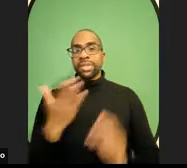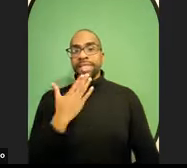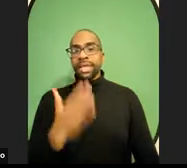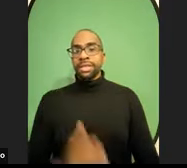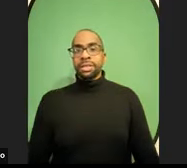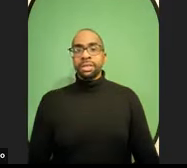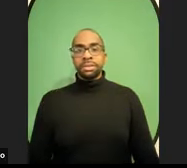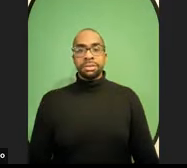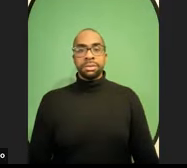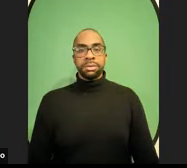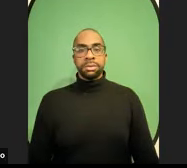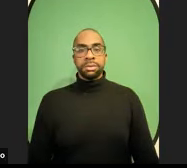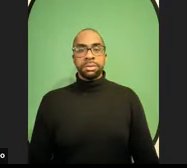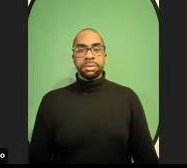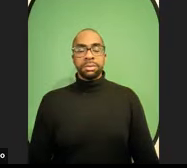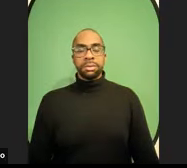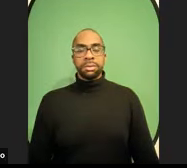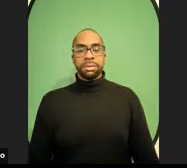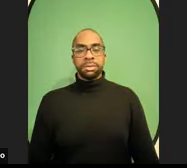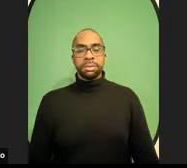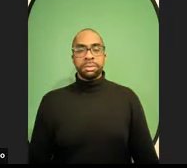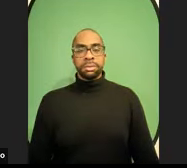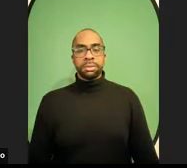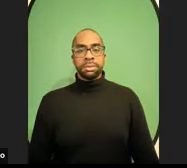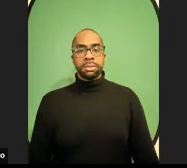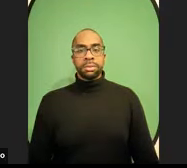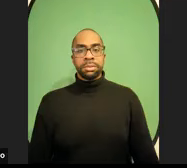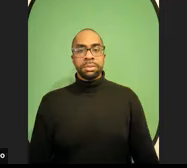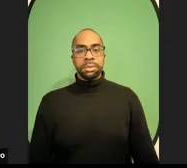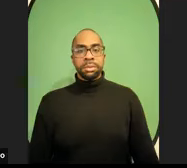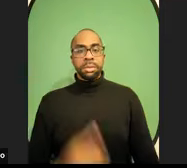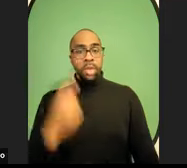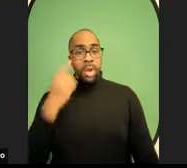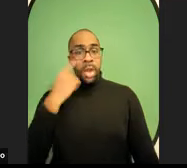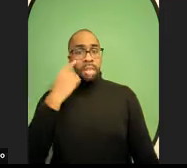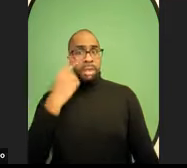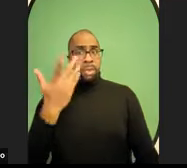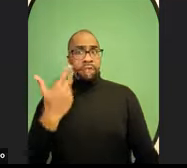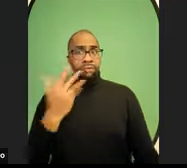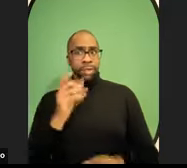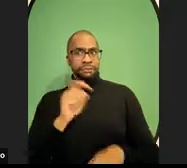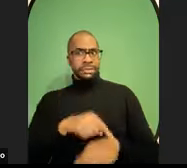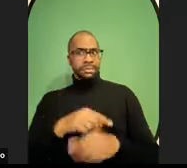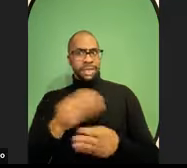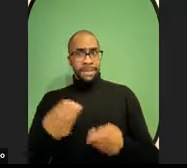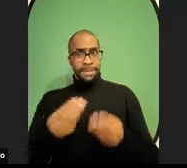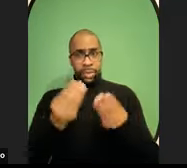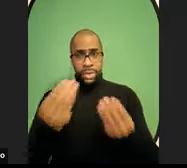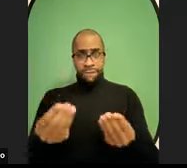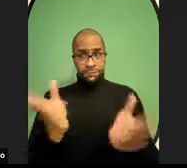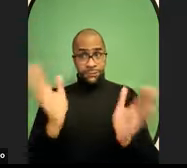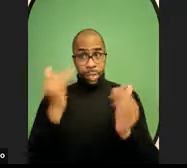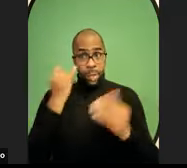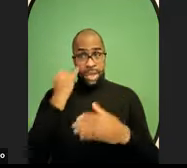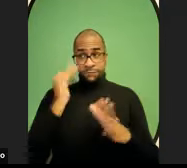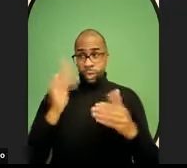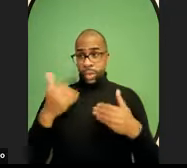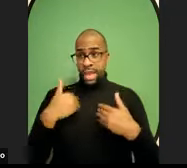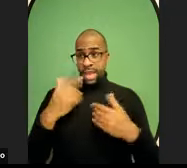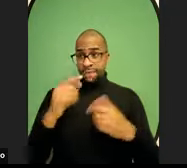All right. Thank you so much. Well. seems seems like we're going to be able to give some. time back to everybody tonight